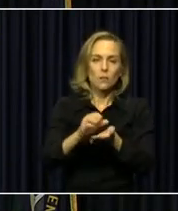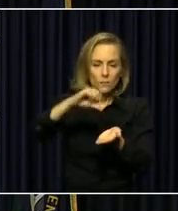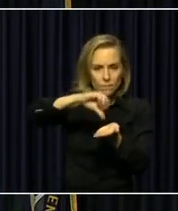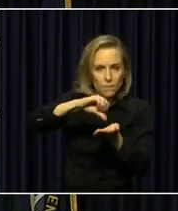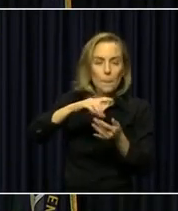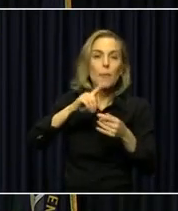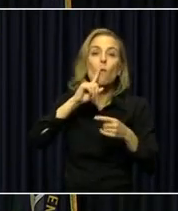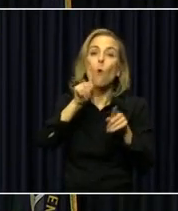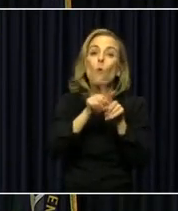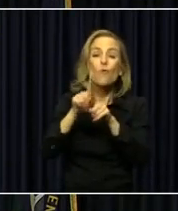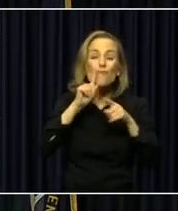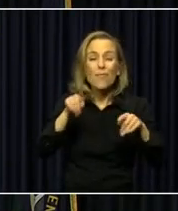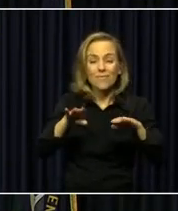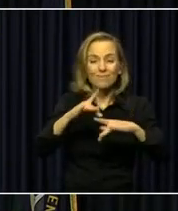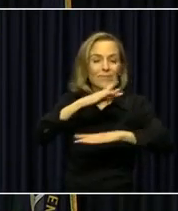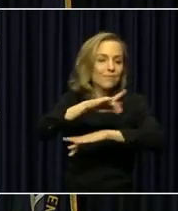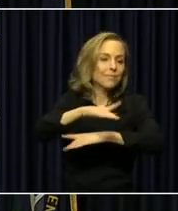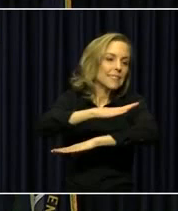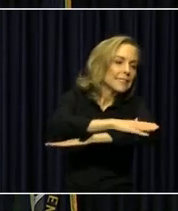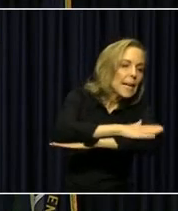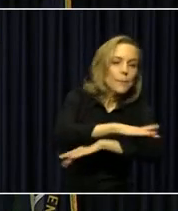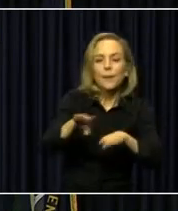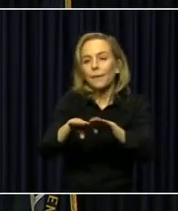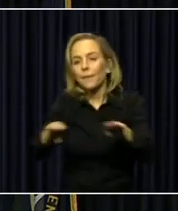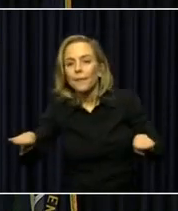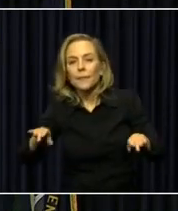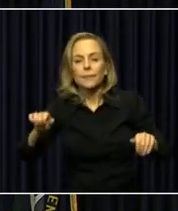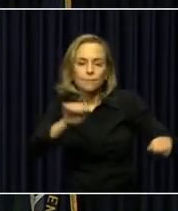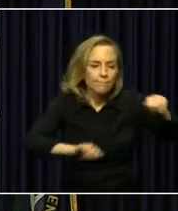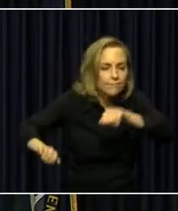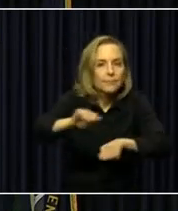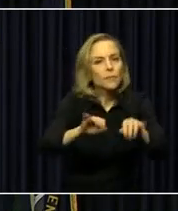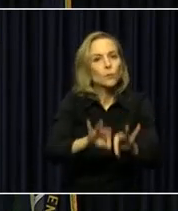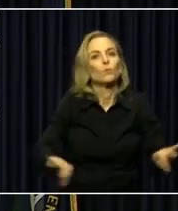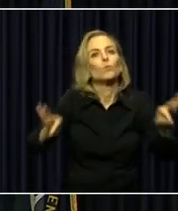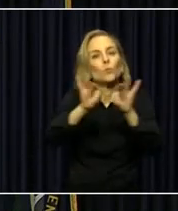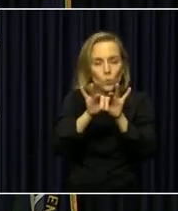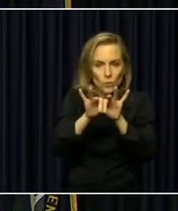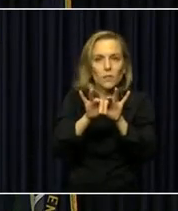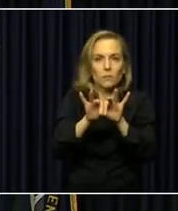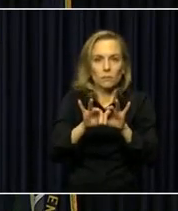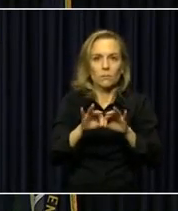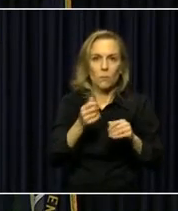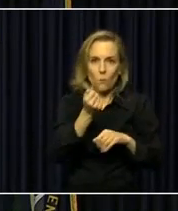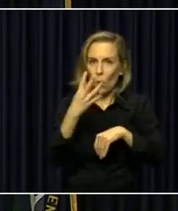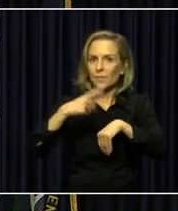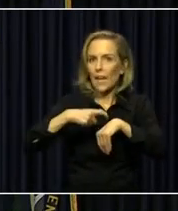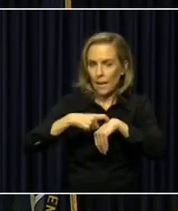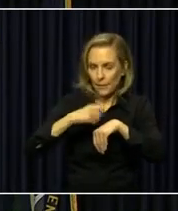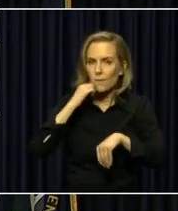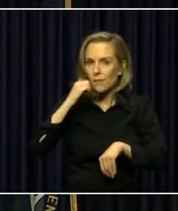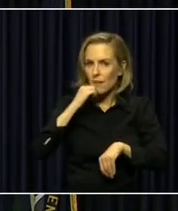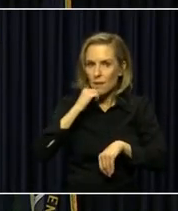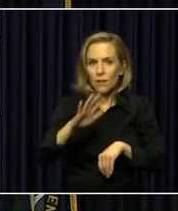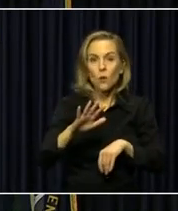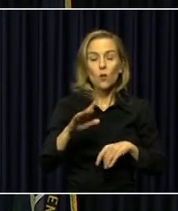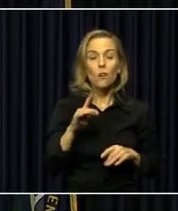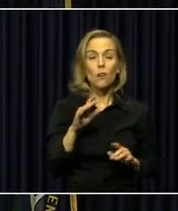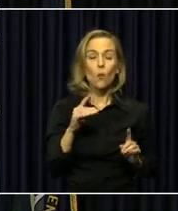OTHER PEOPLE THAT YOU'RE DOING THE RIGHT THING, TO FILL UP SOCIAL MEDIA WITH YOUR POSITIVE WORK AND POSITIVE EXAMPLES.